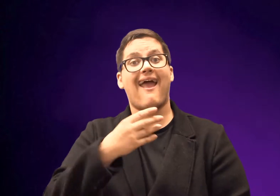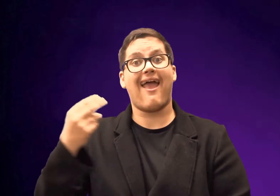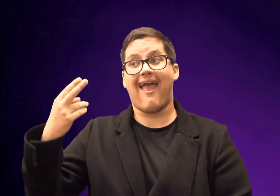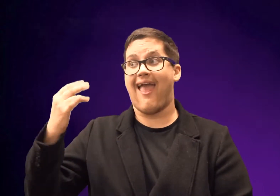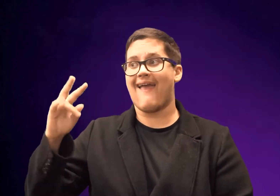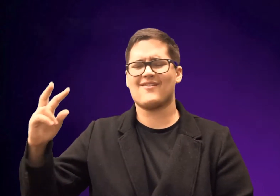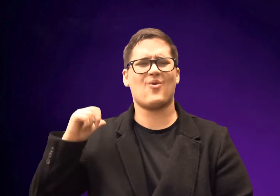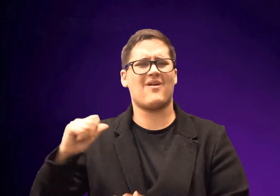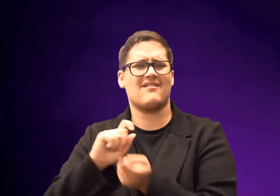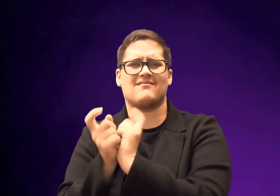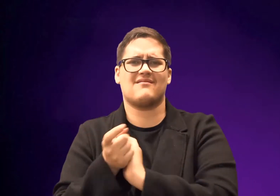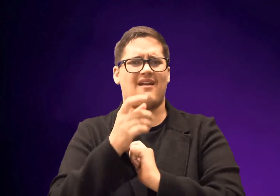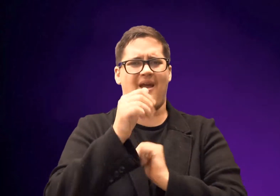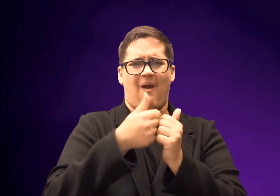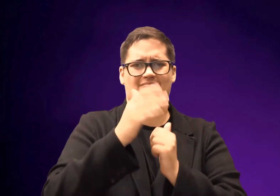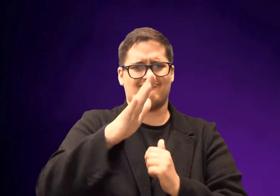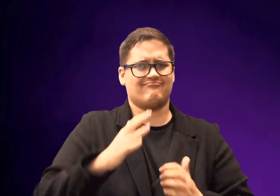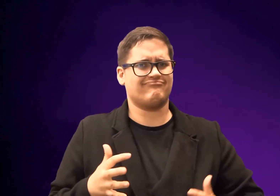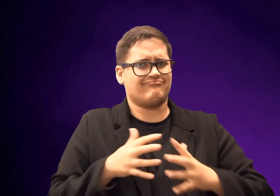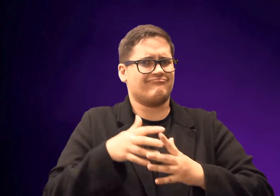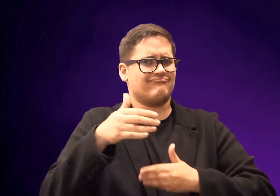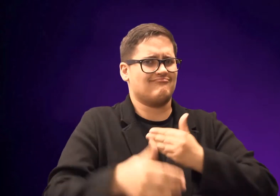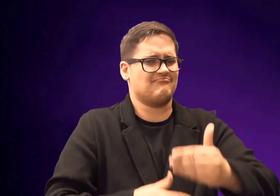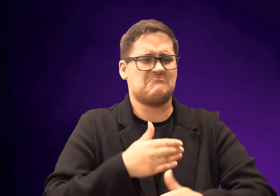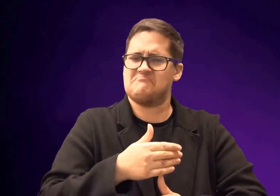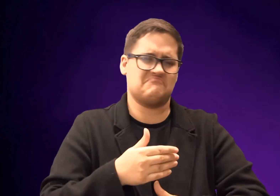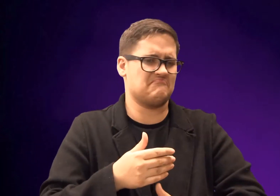And, HIV won't have an impact/change on how well your pregnancy goes.